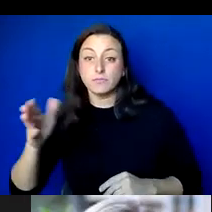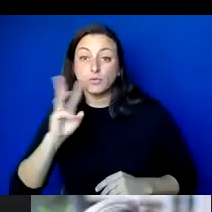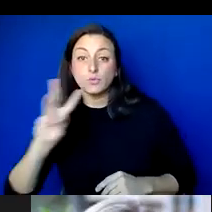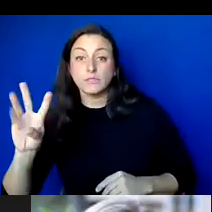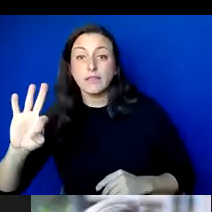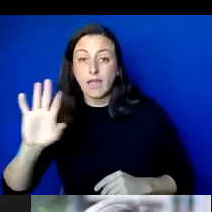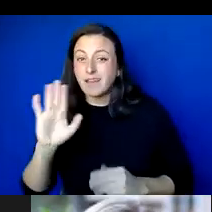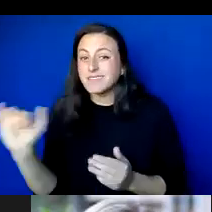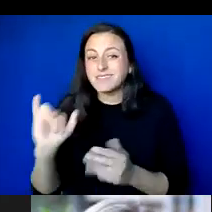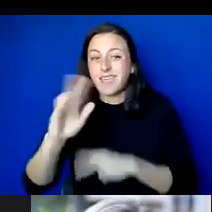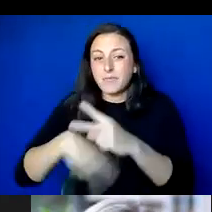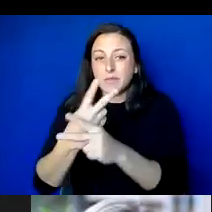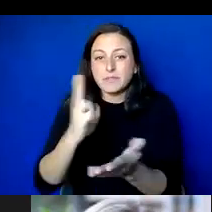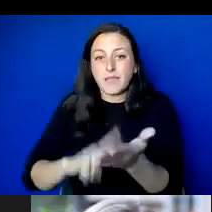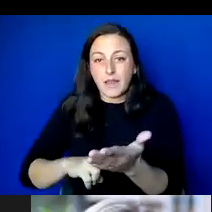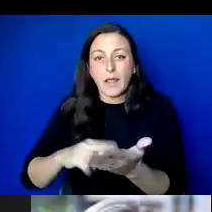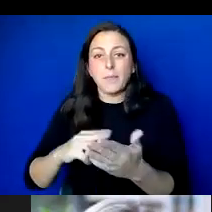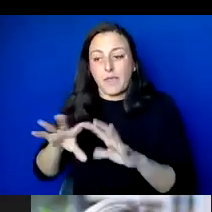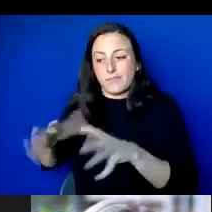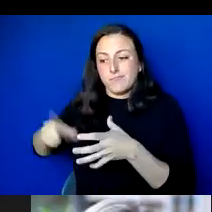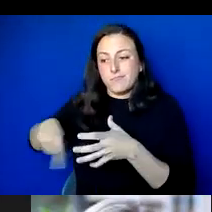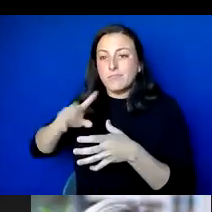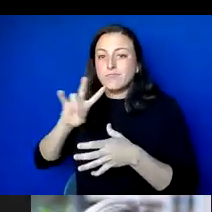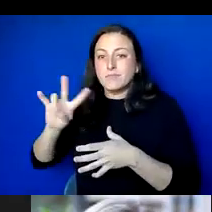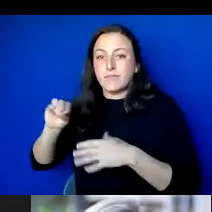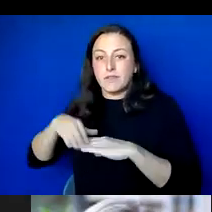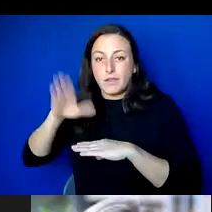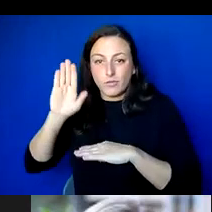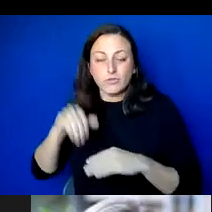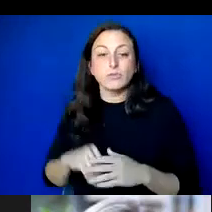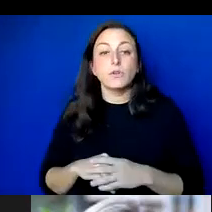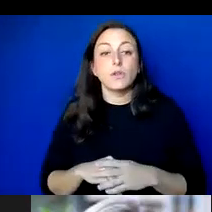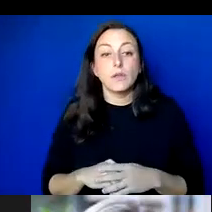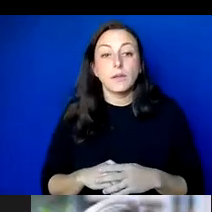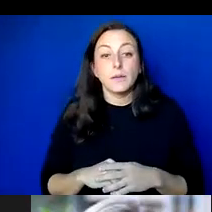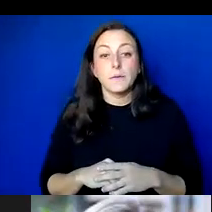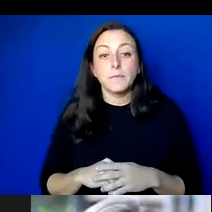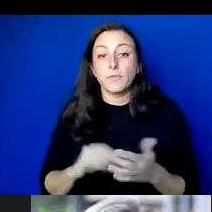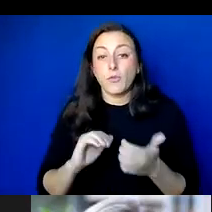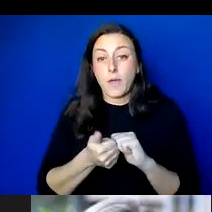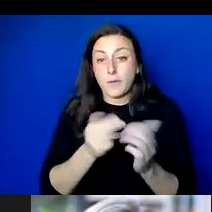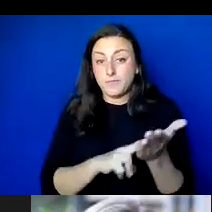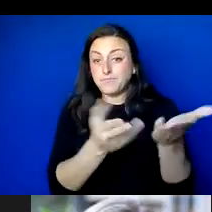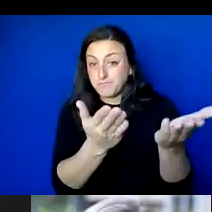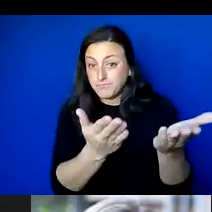way that Coloradans 70 and older do. This will enable them to sign up with a local